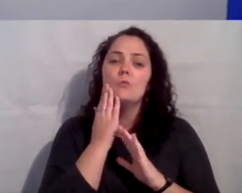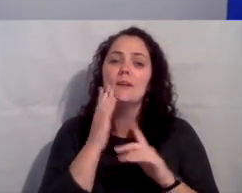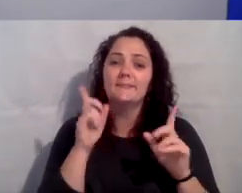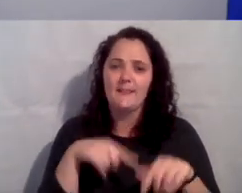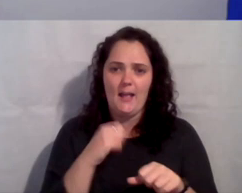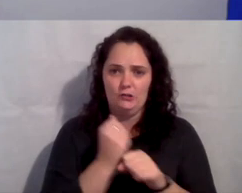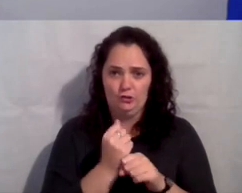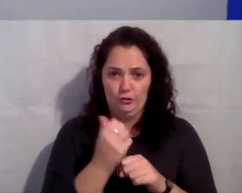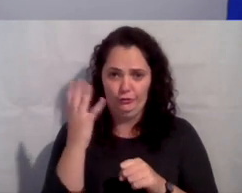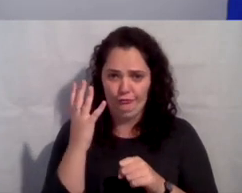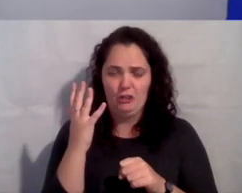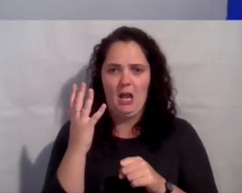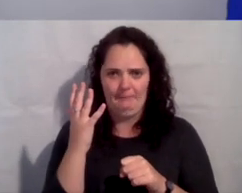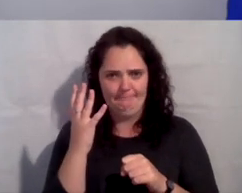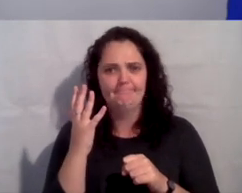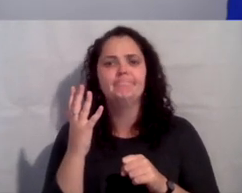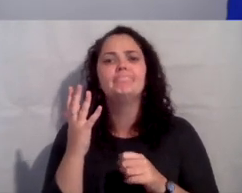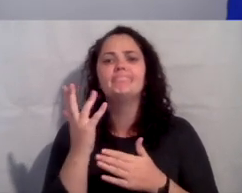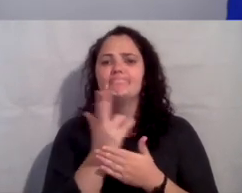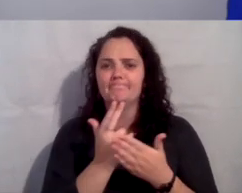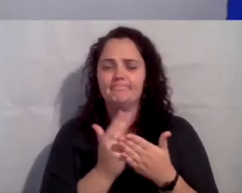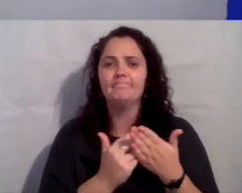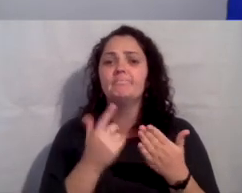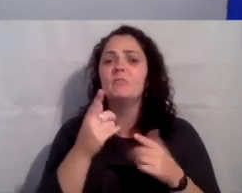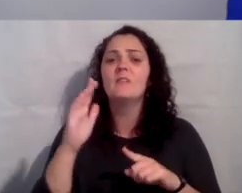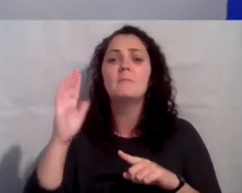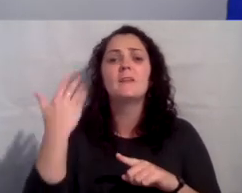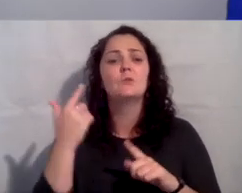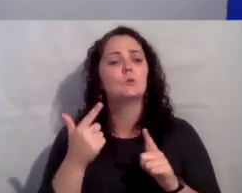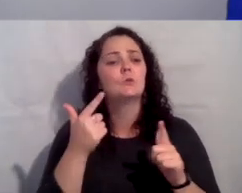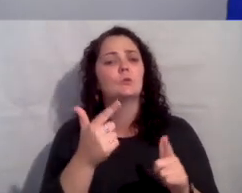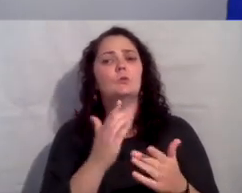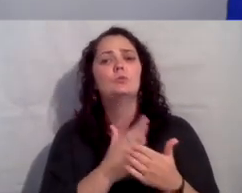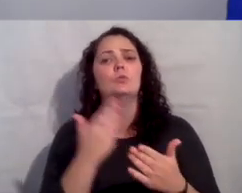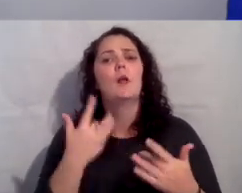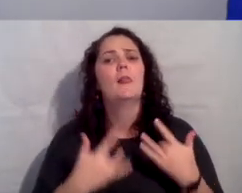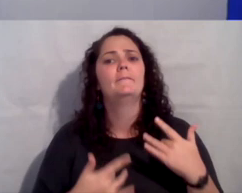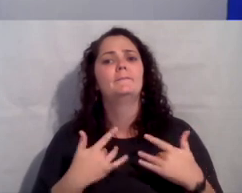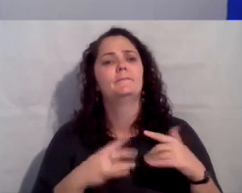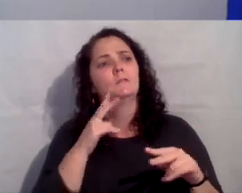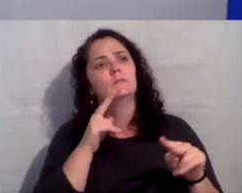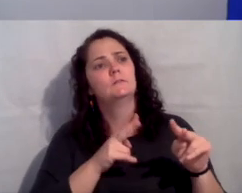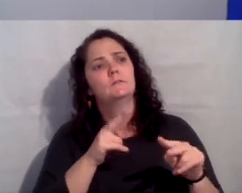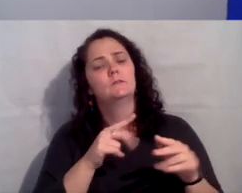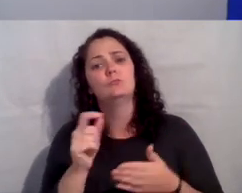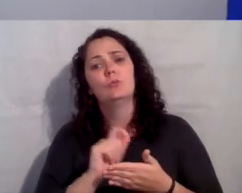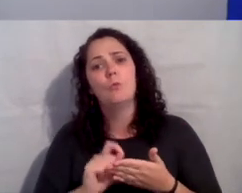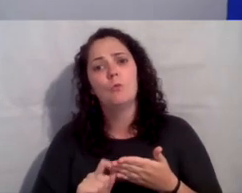the gesture drawing, oftentimes if you've ever been to a life drawing class, a recreational life drawing a workshop or class or any of those things, you'll